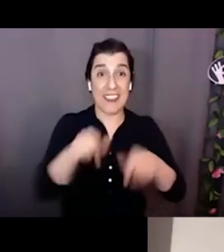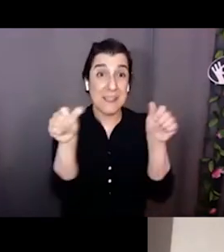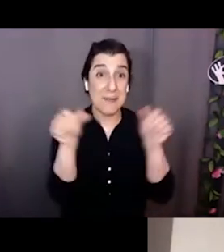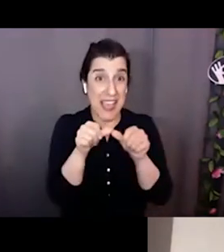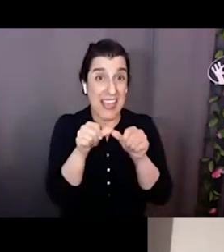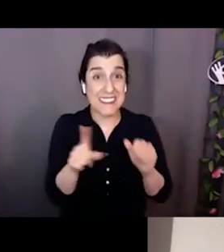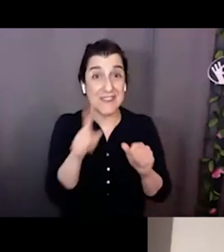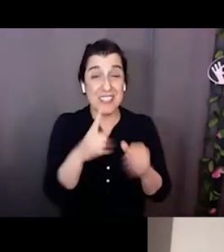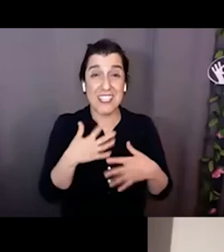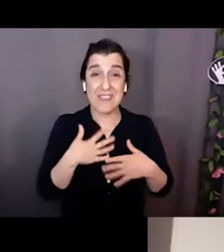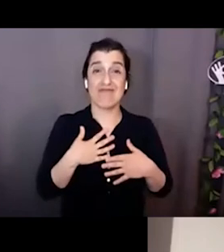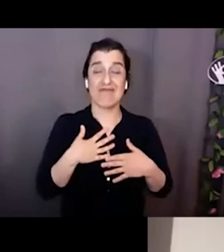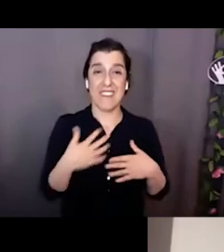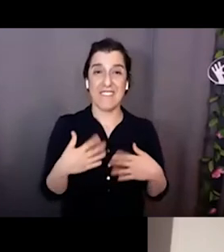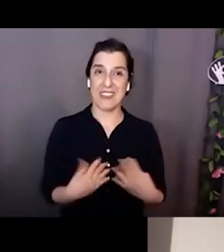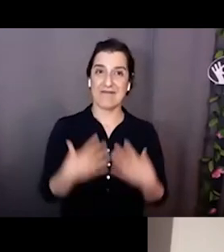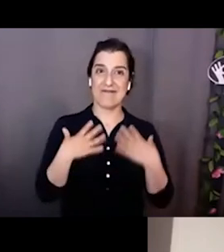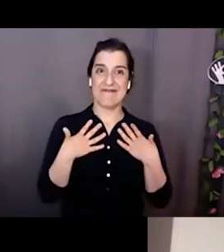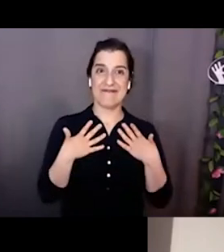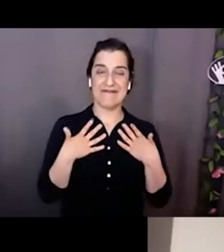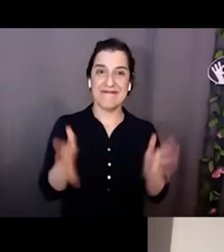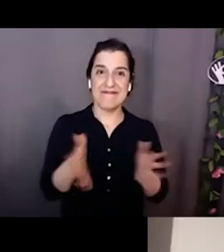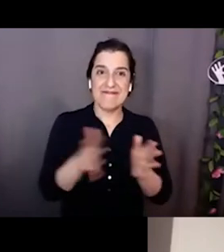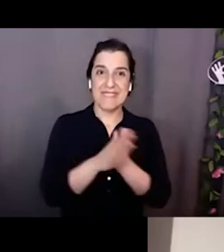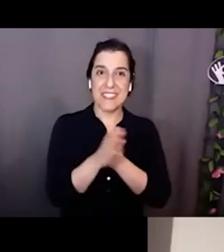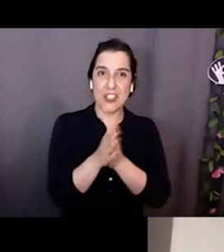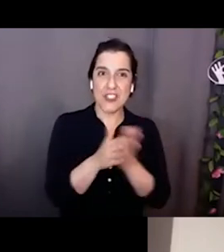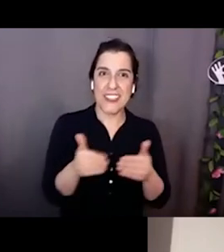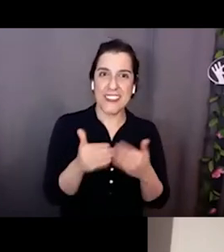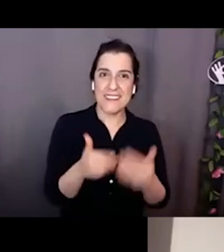I think our lives will never be the same. Um, that's needless to say,